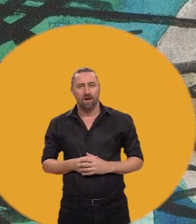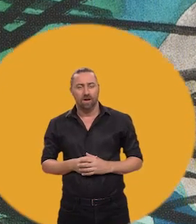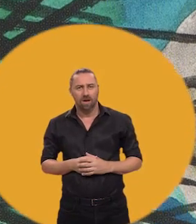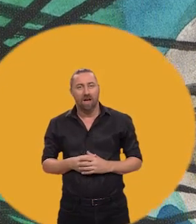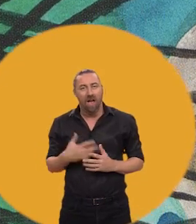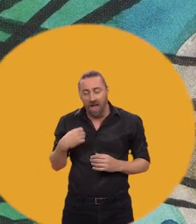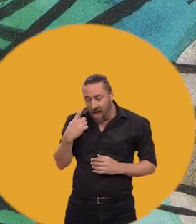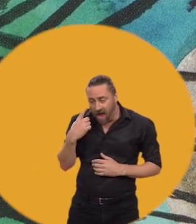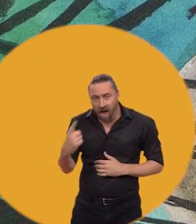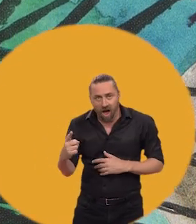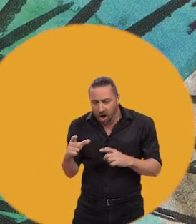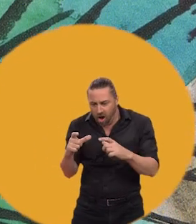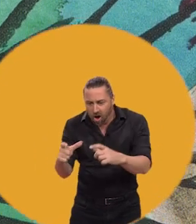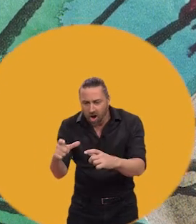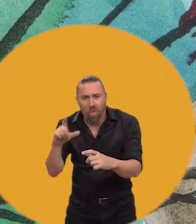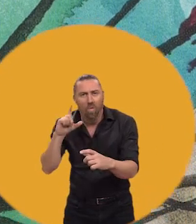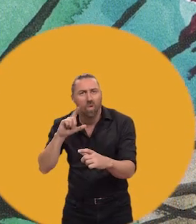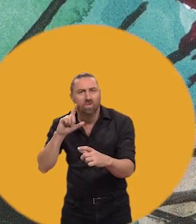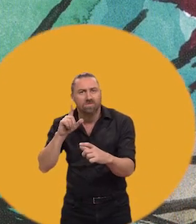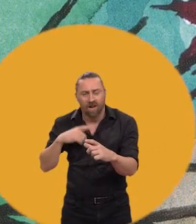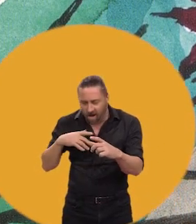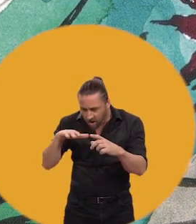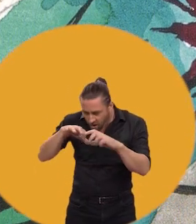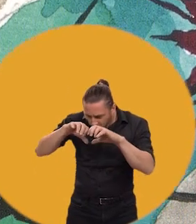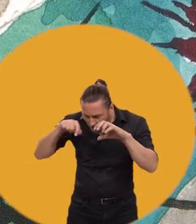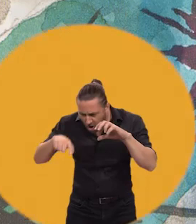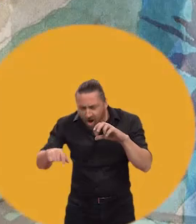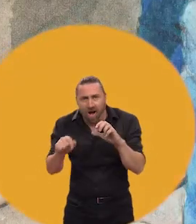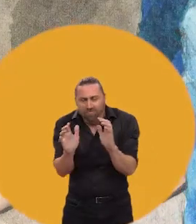The small pools hold little worlds all of their own.